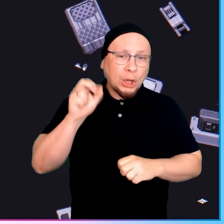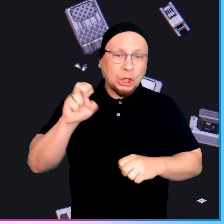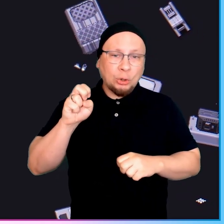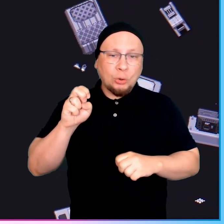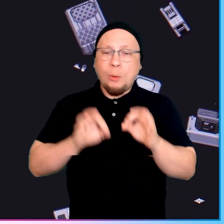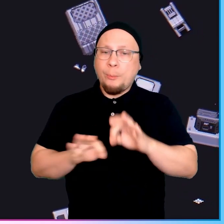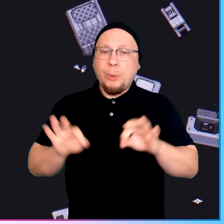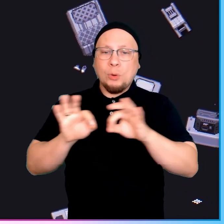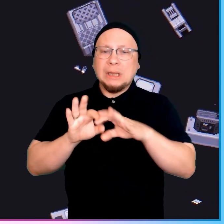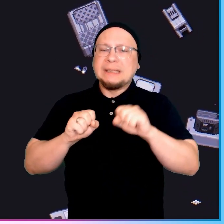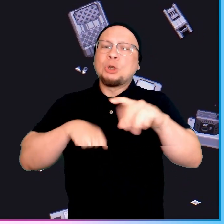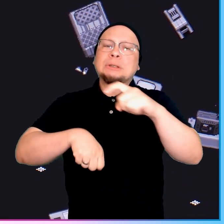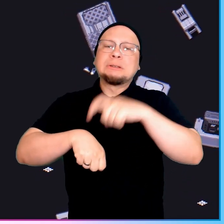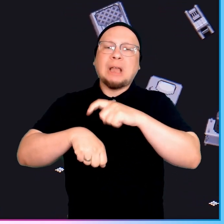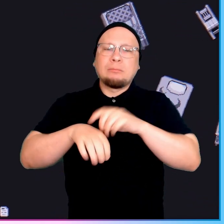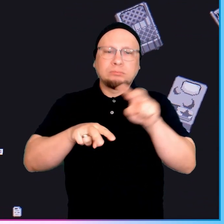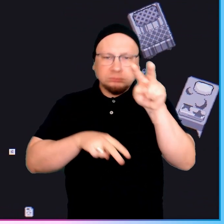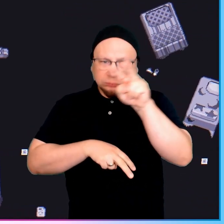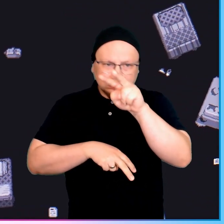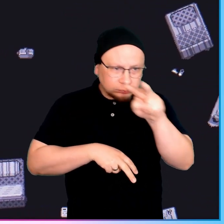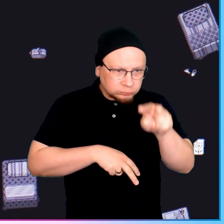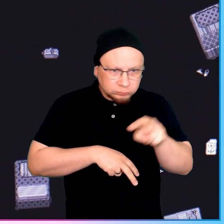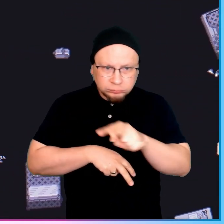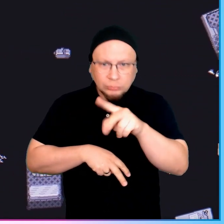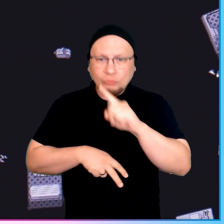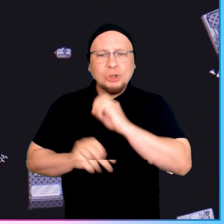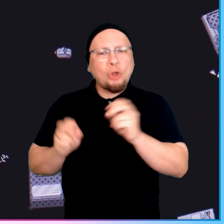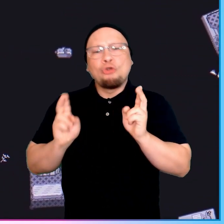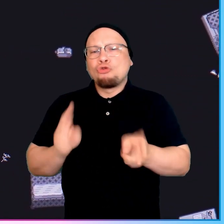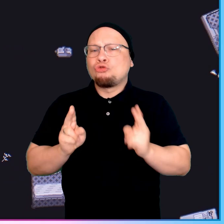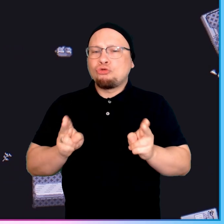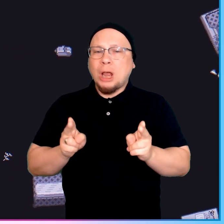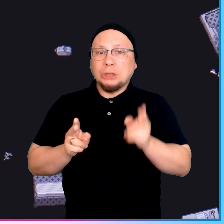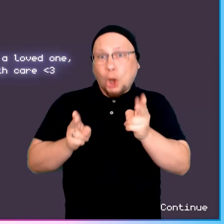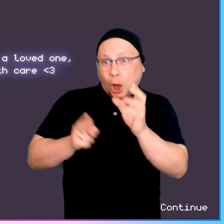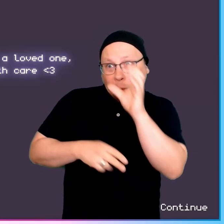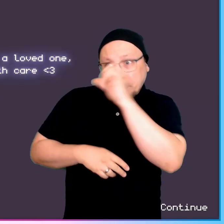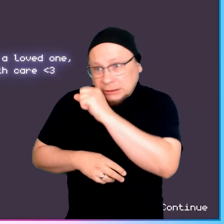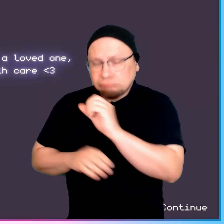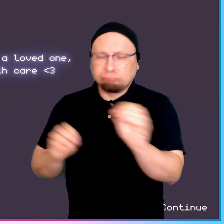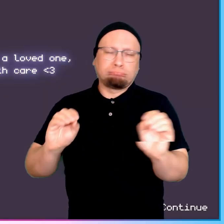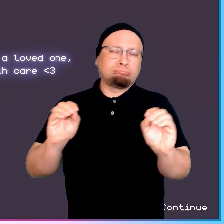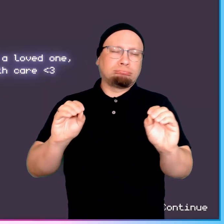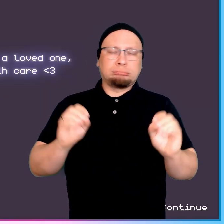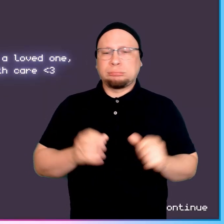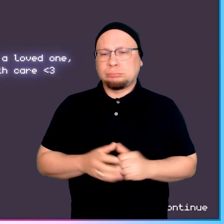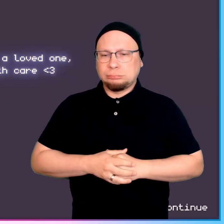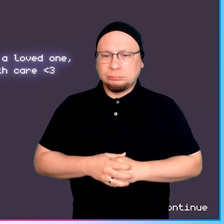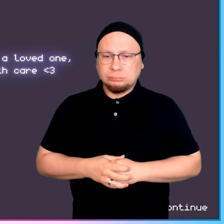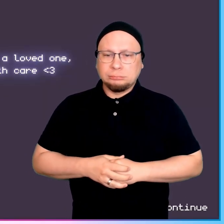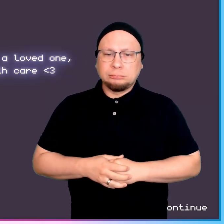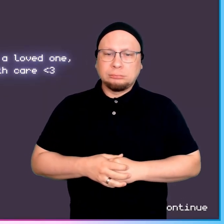Take your time to notice them as there’s no rush to respond. Our demo starts off with a content warning,